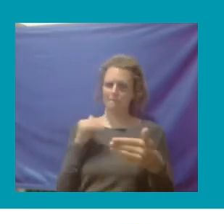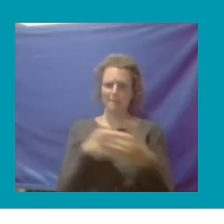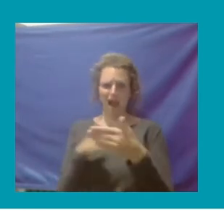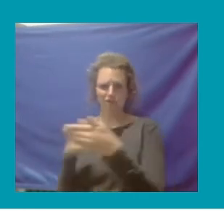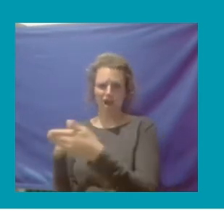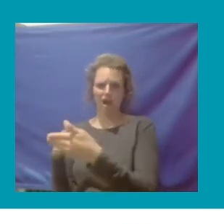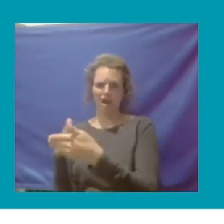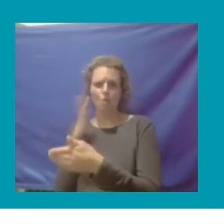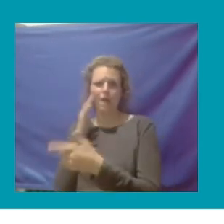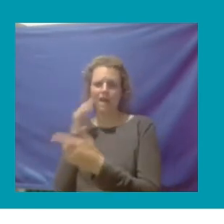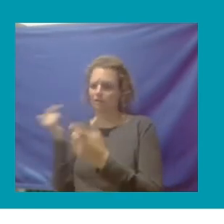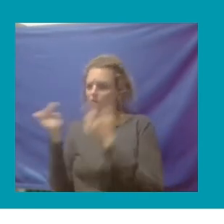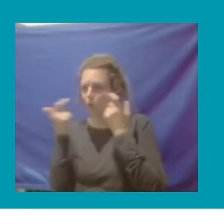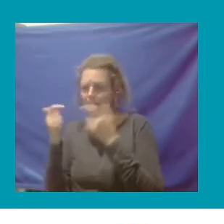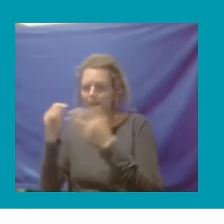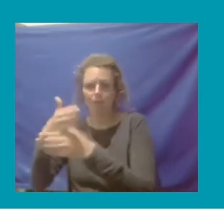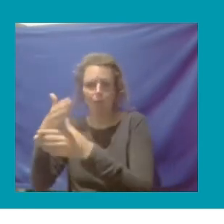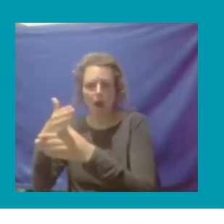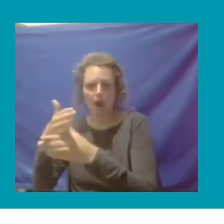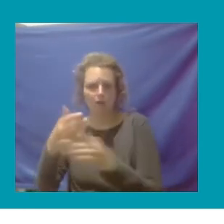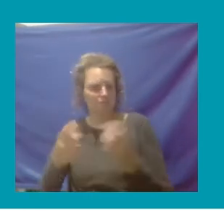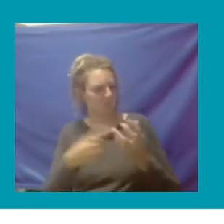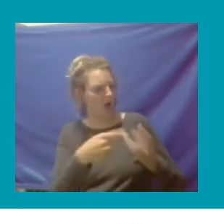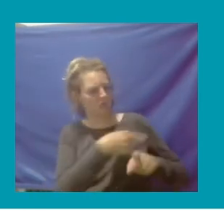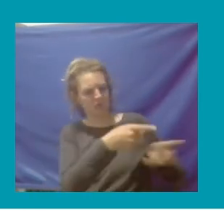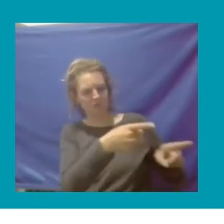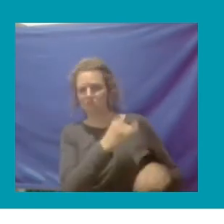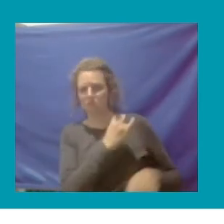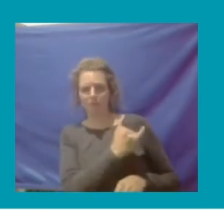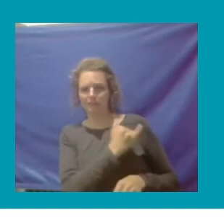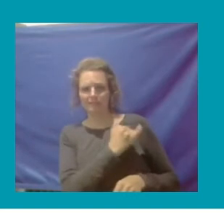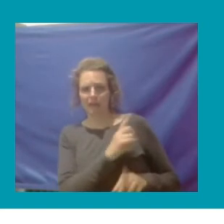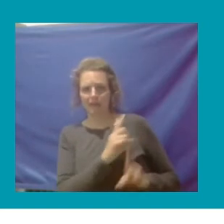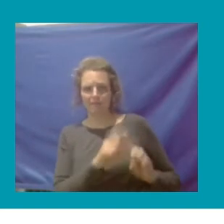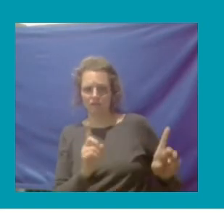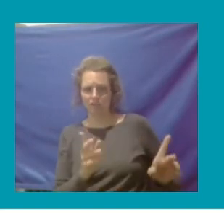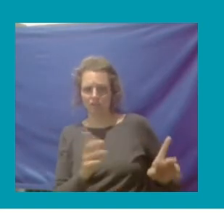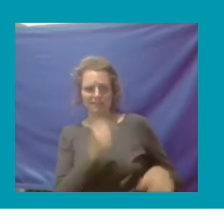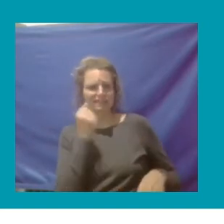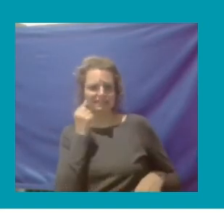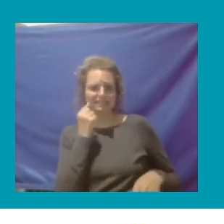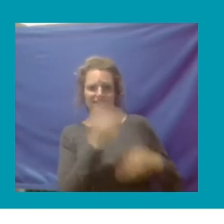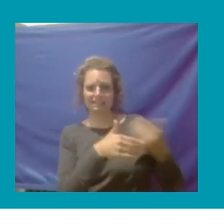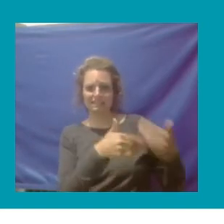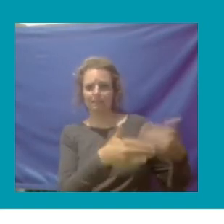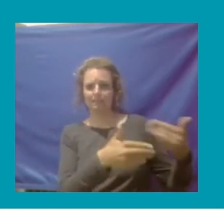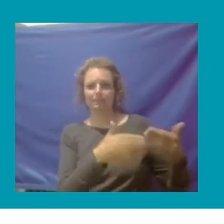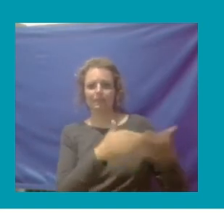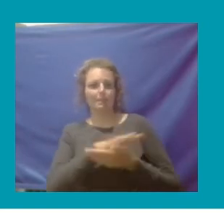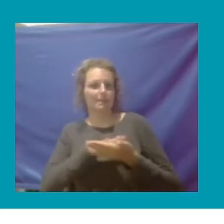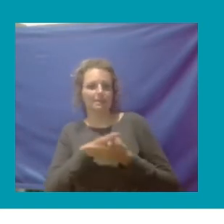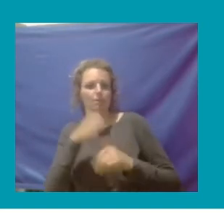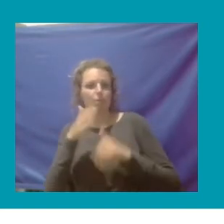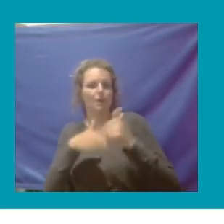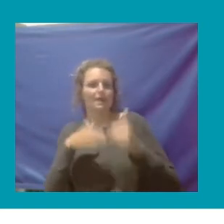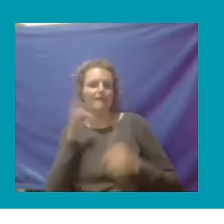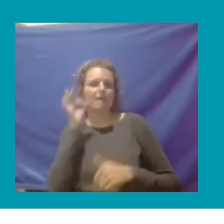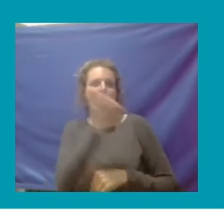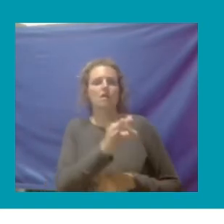so we're not going to ask for proof of your disability or a doctor's note or anything like that. If you tell us that you're disabled,